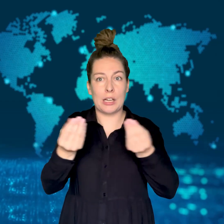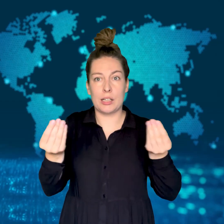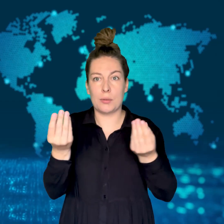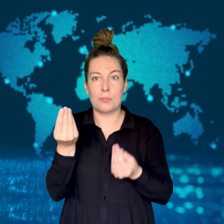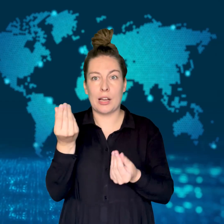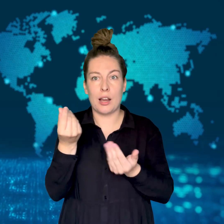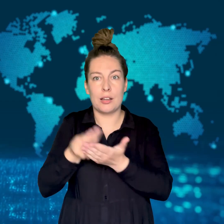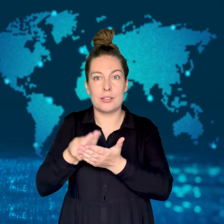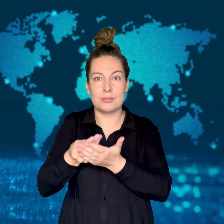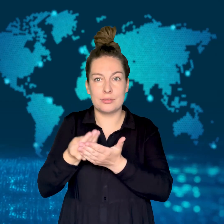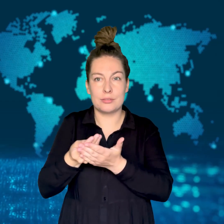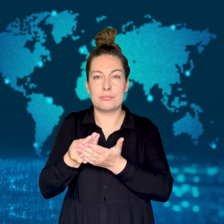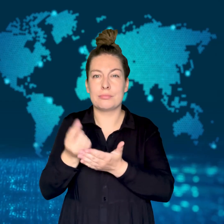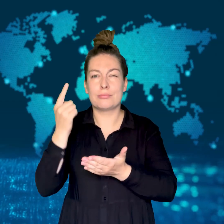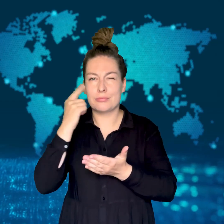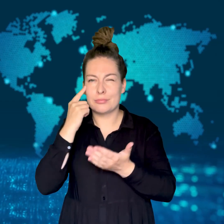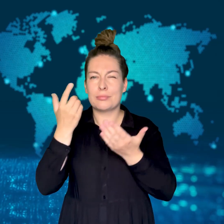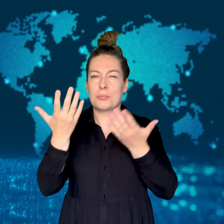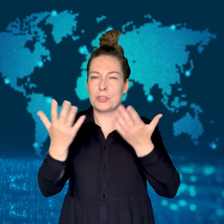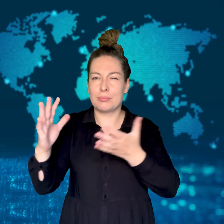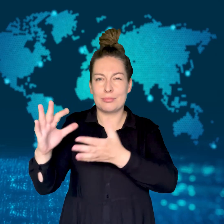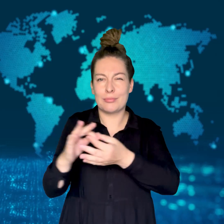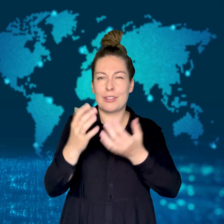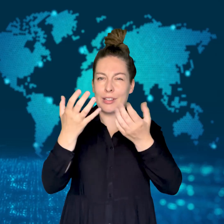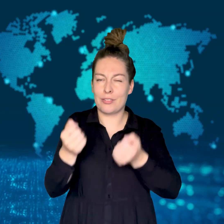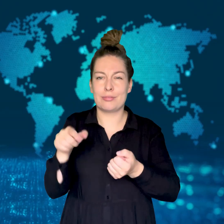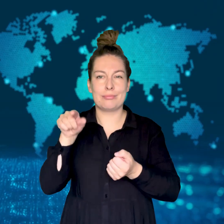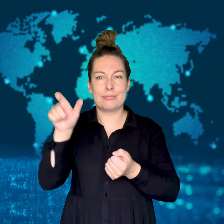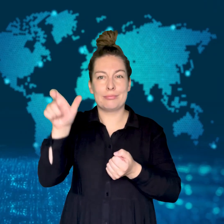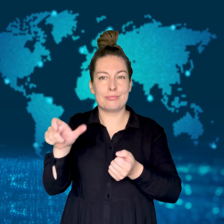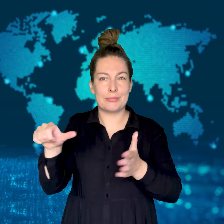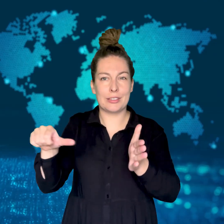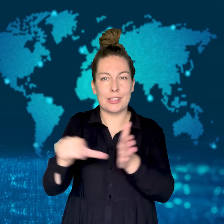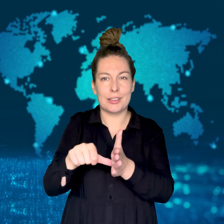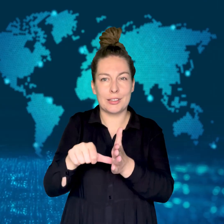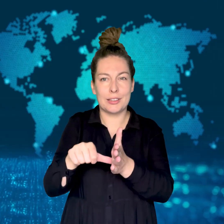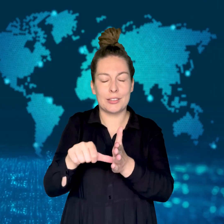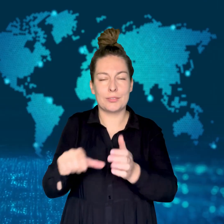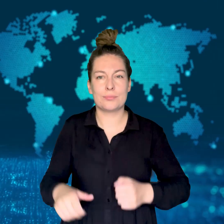likely linked to his murder.